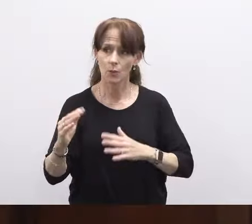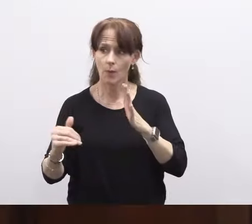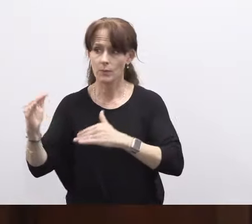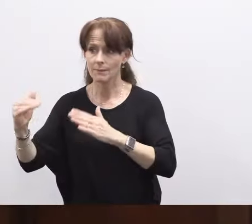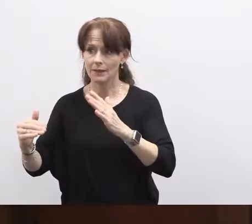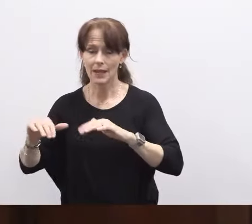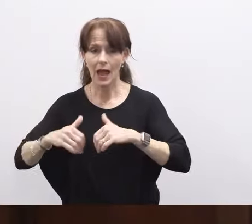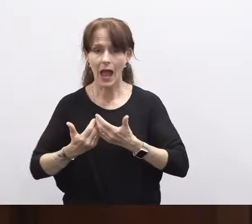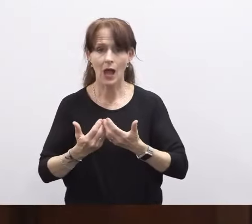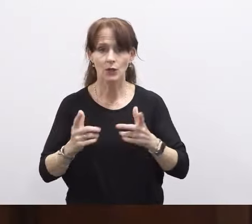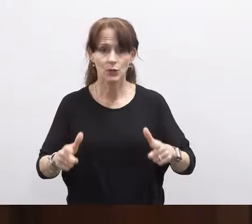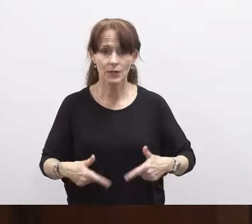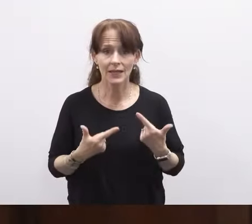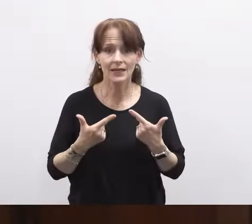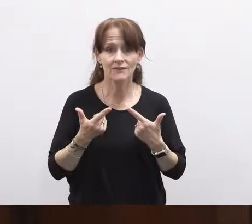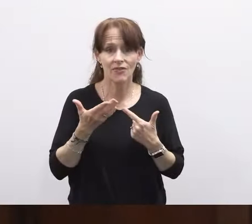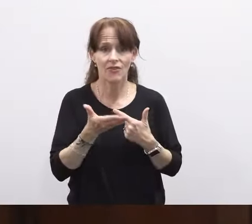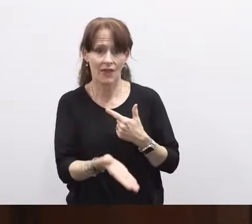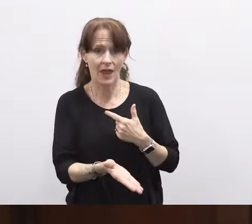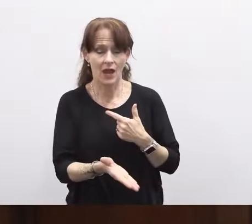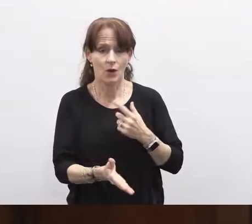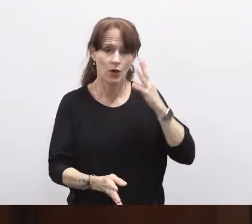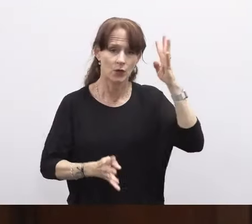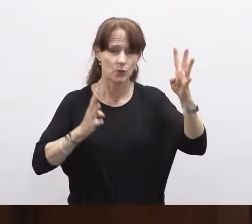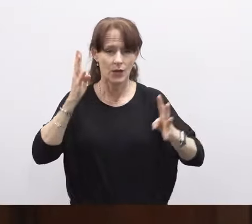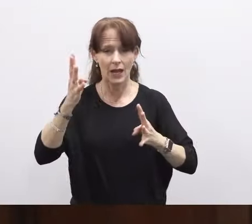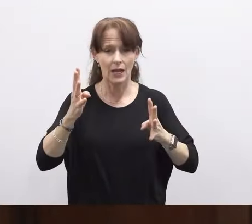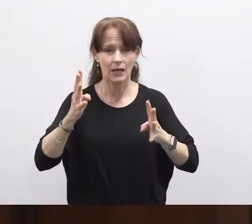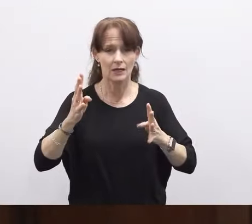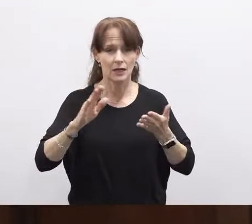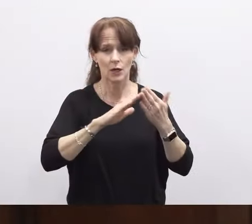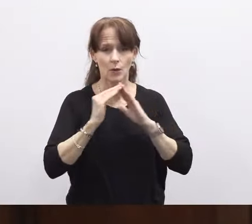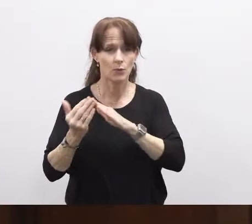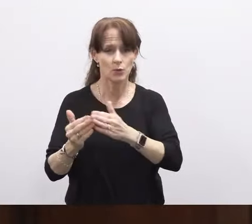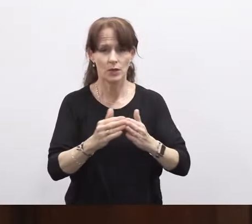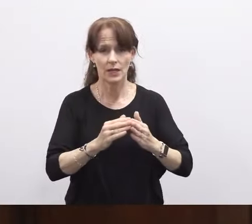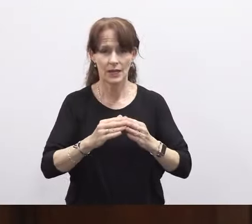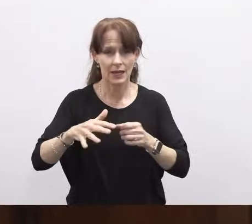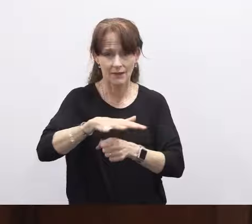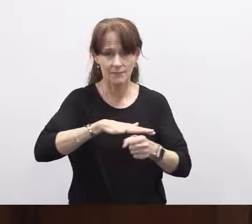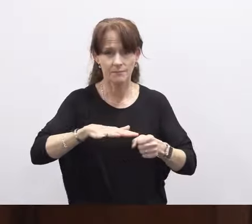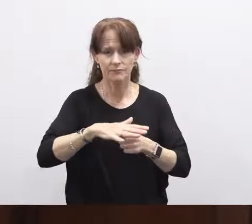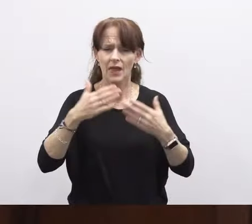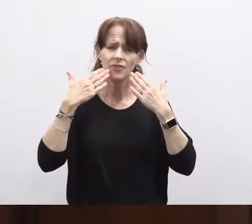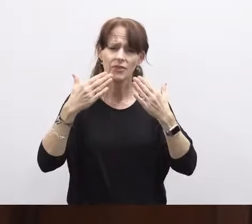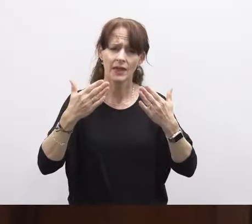but how you live in it and how you create community around this space. So thank you for just being yourselves